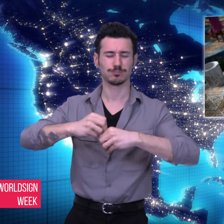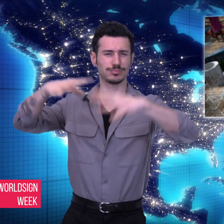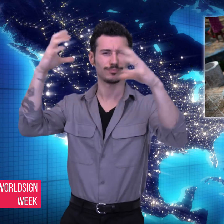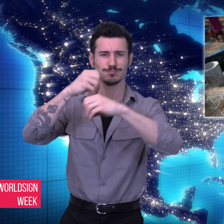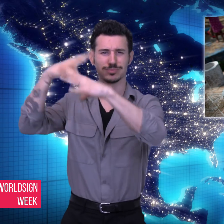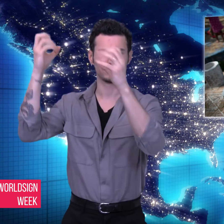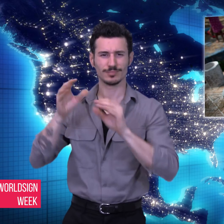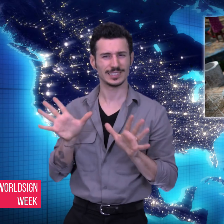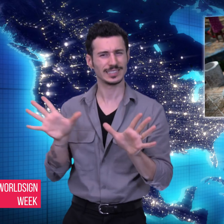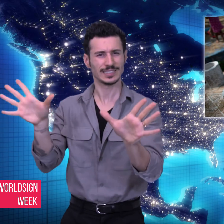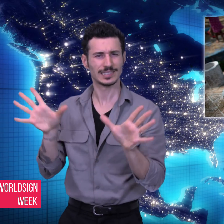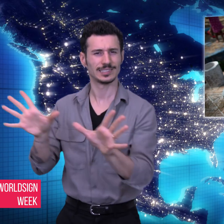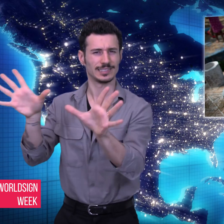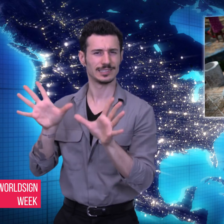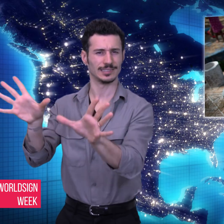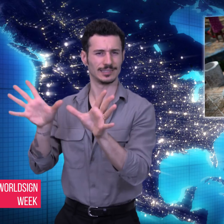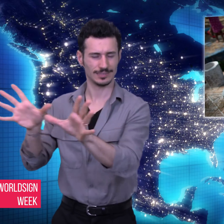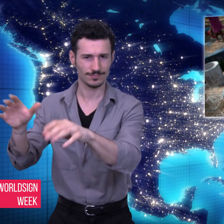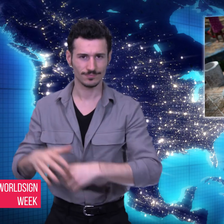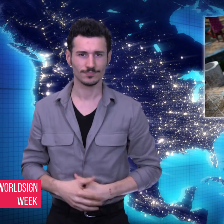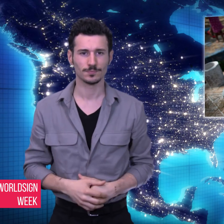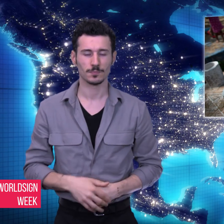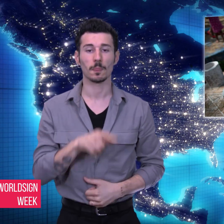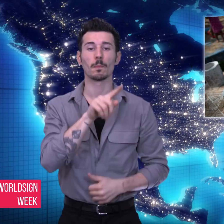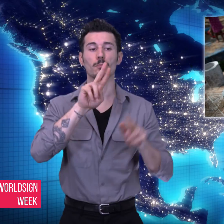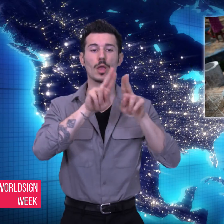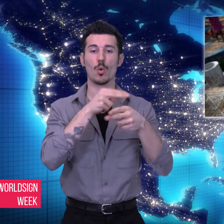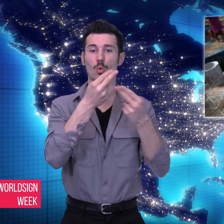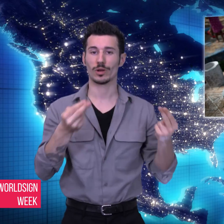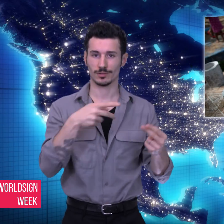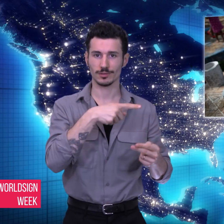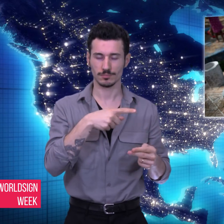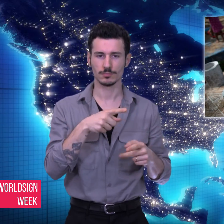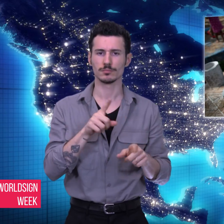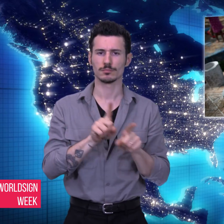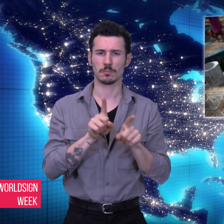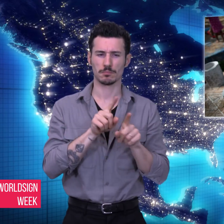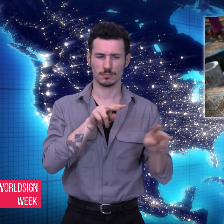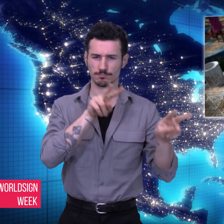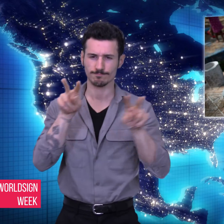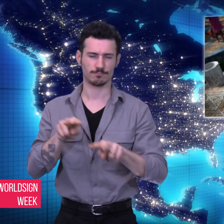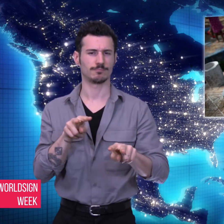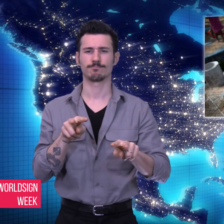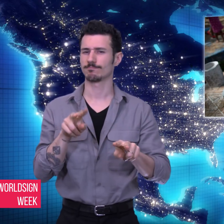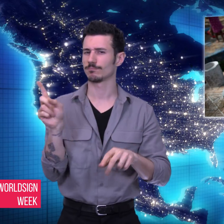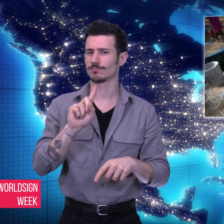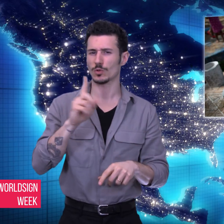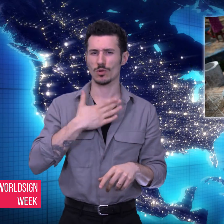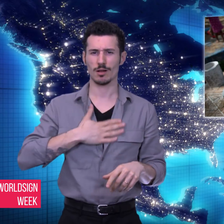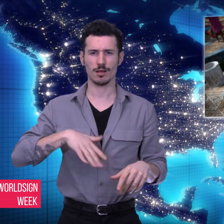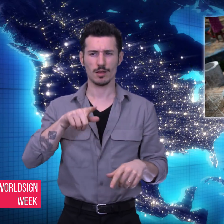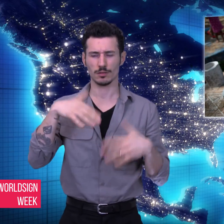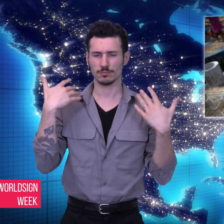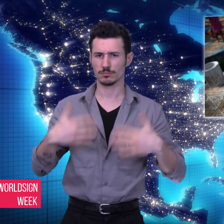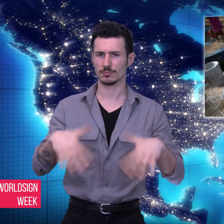blocked access and used tear gas to disperse the crowd.